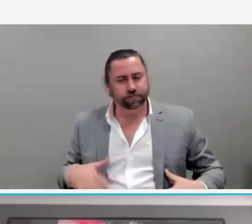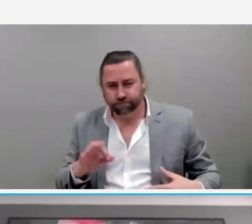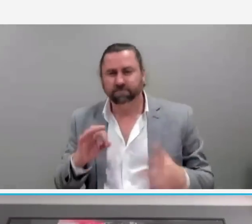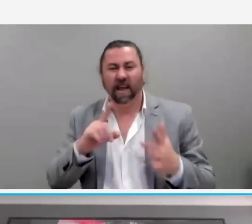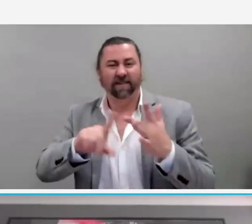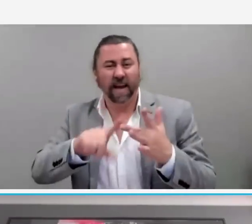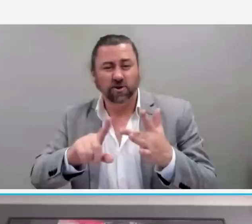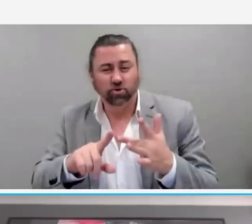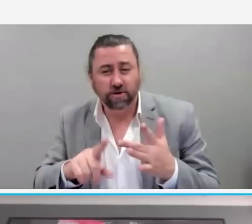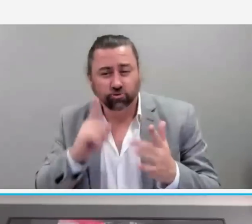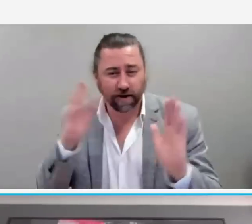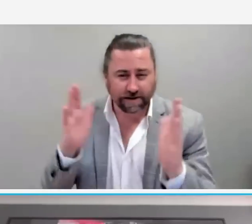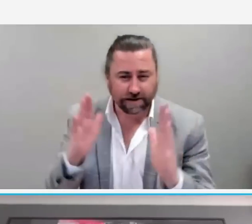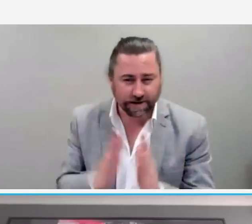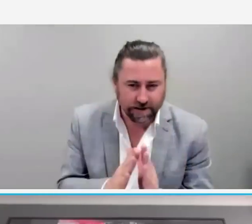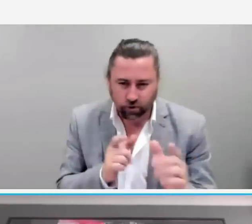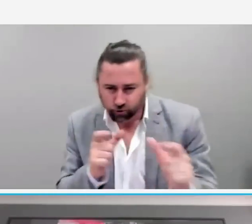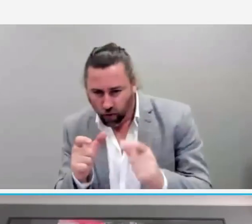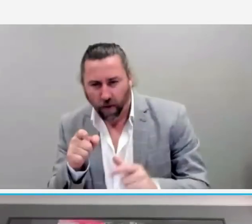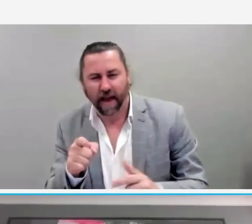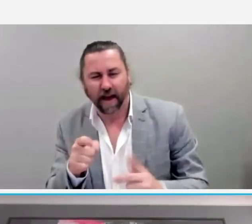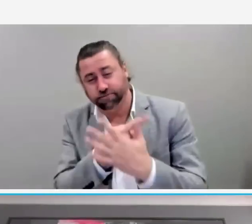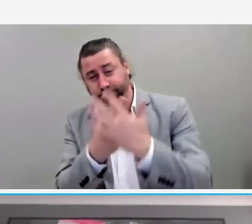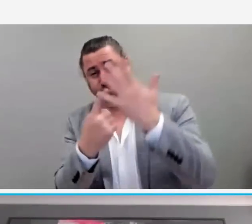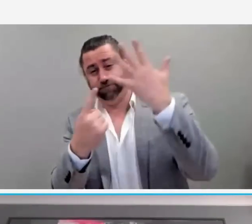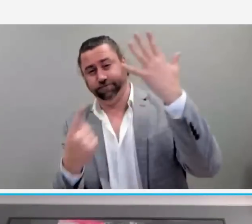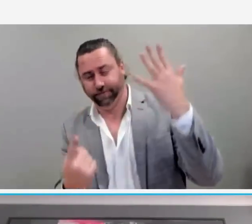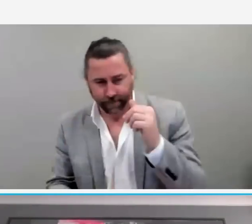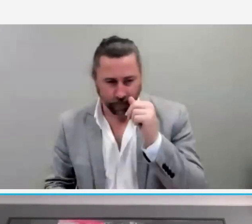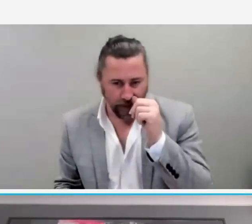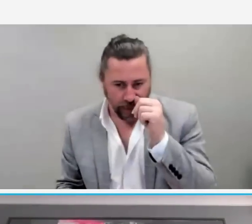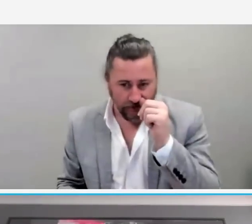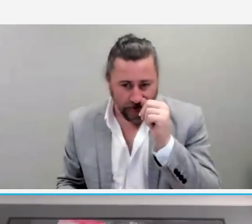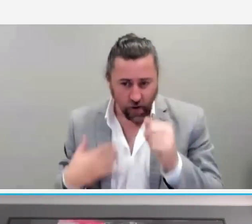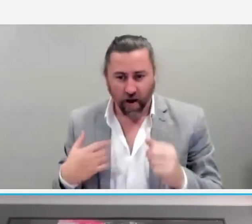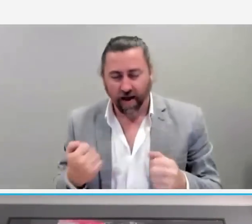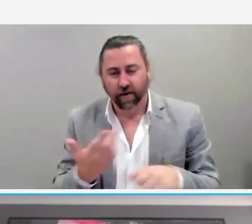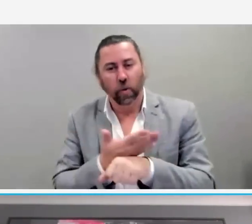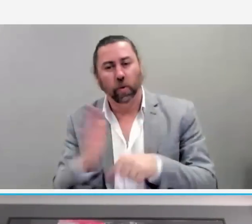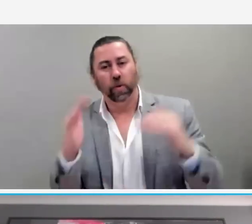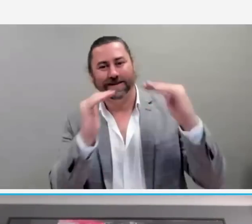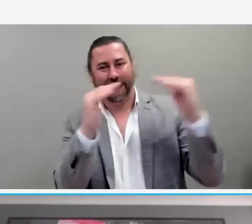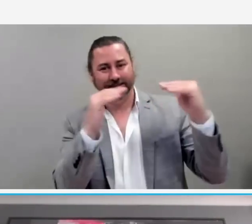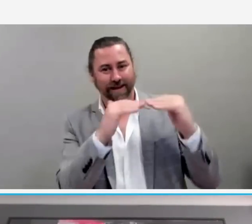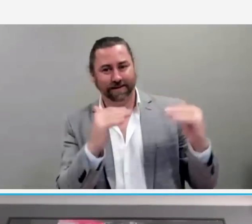So what can I tell you about the main implications from the revised set of standards for in-home care at this stage?